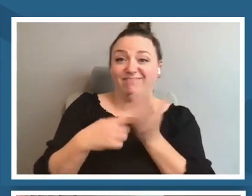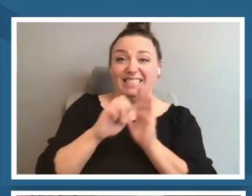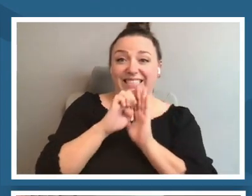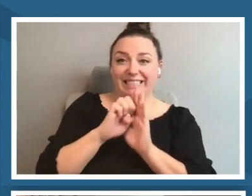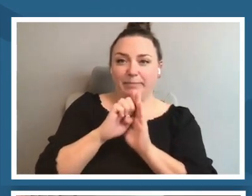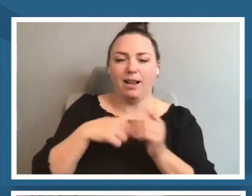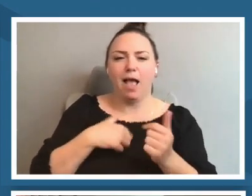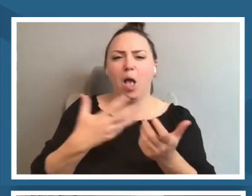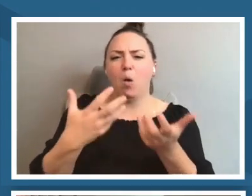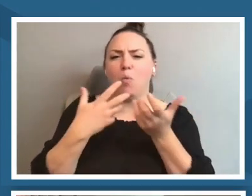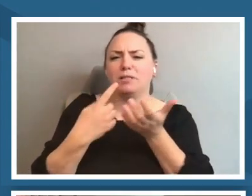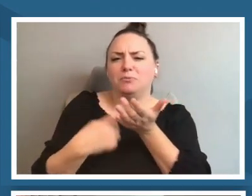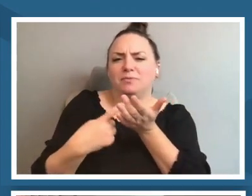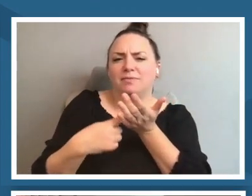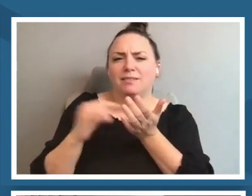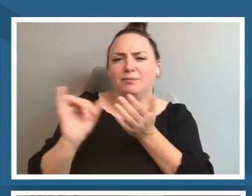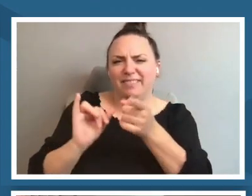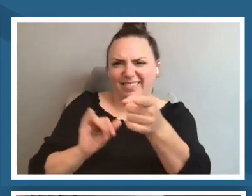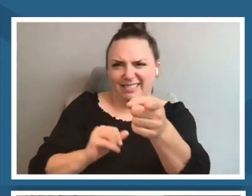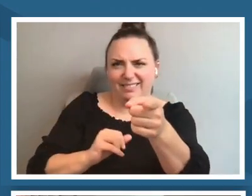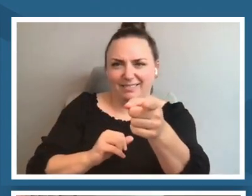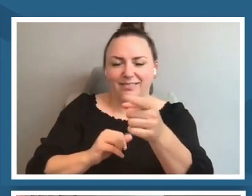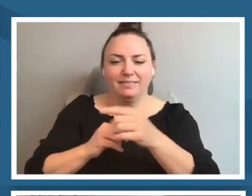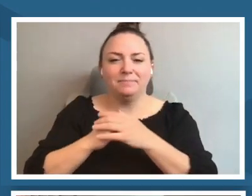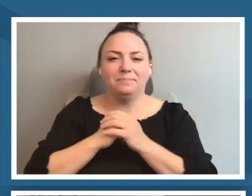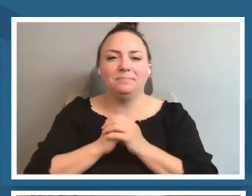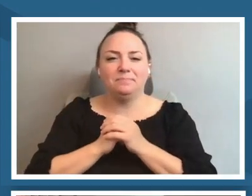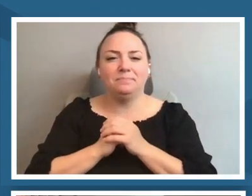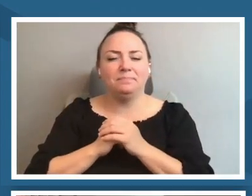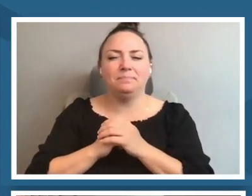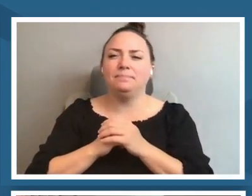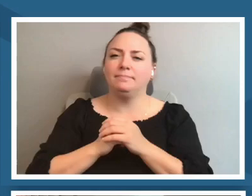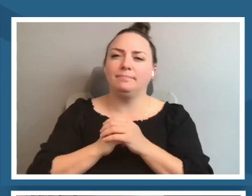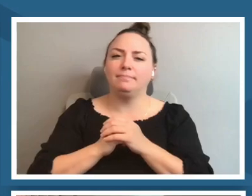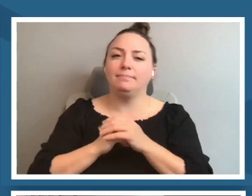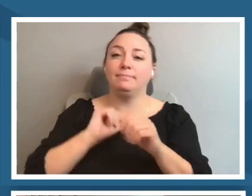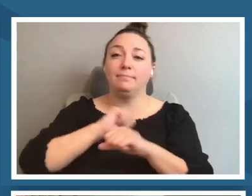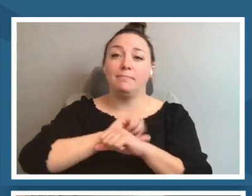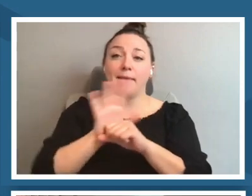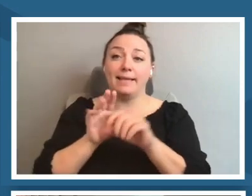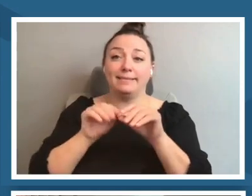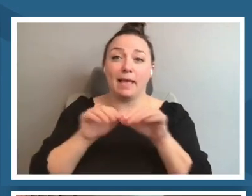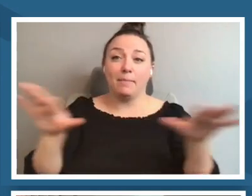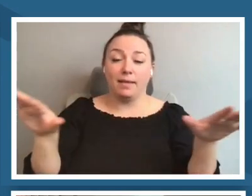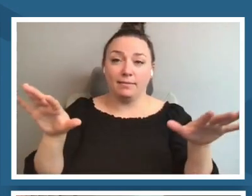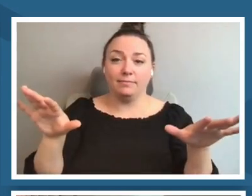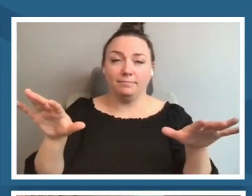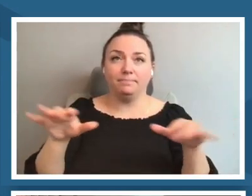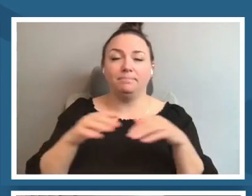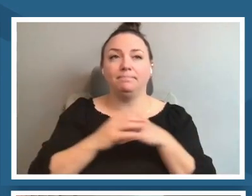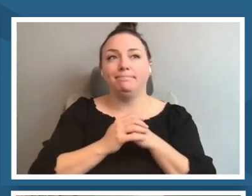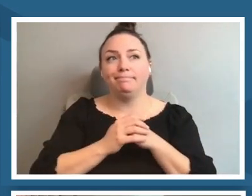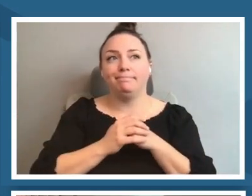out that actually the pandemic gave me the opportunity to think through well with